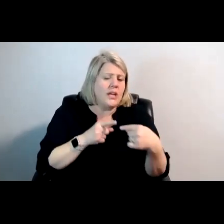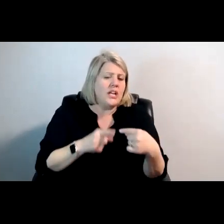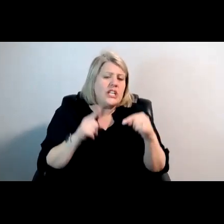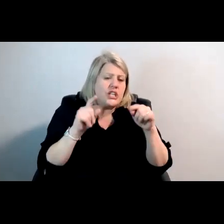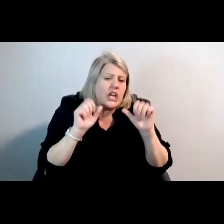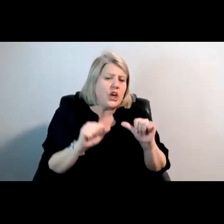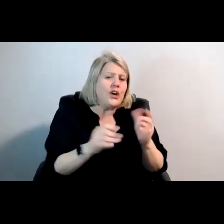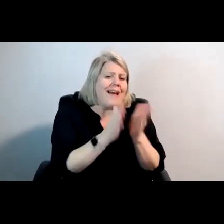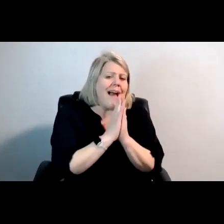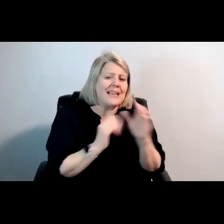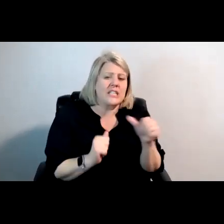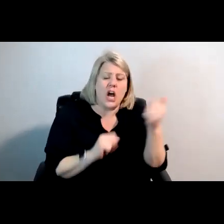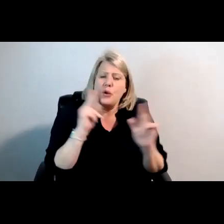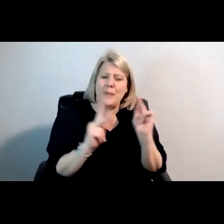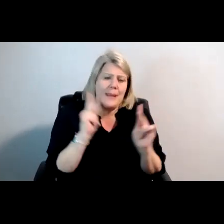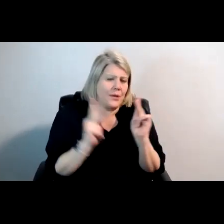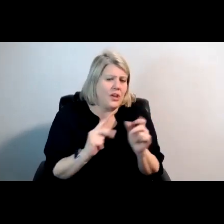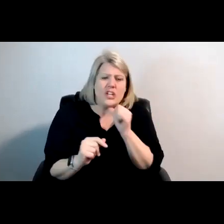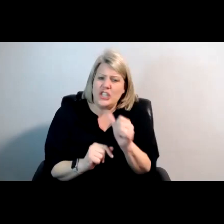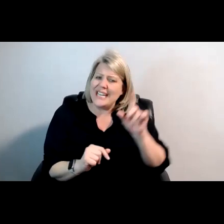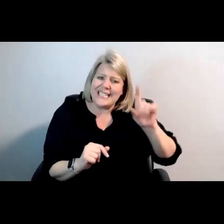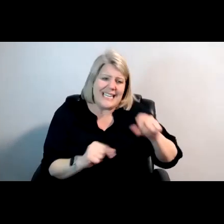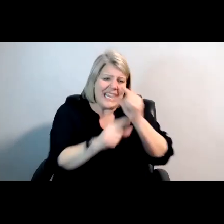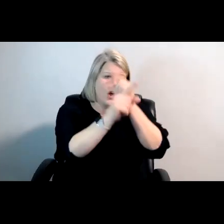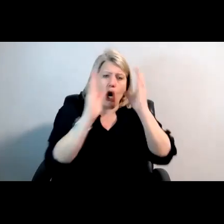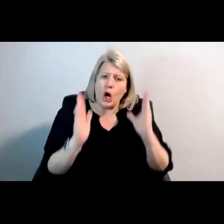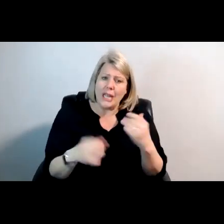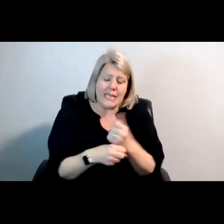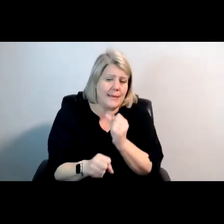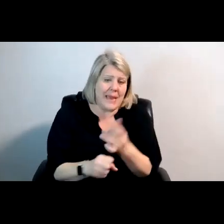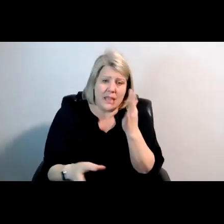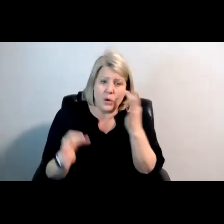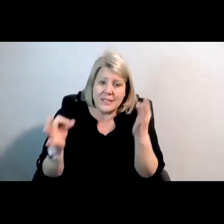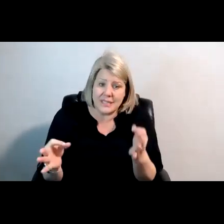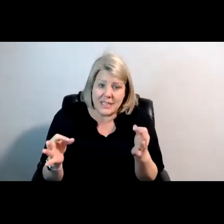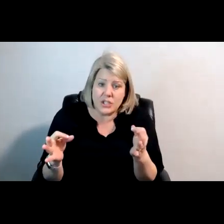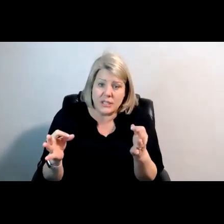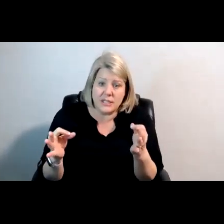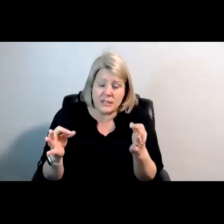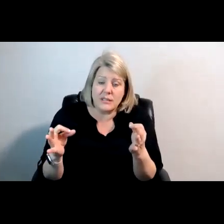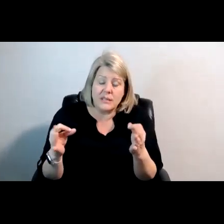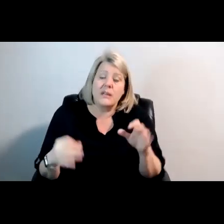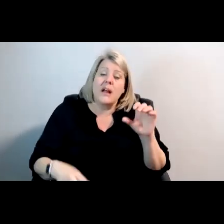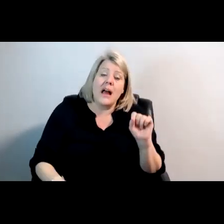and that she didn't the guardian to make those decisions. And Susie was one of this goes back